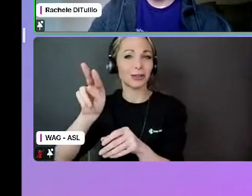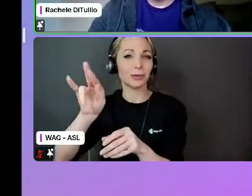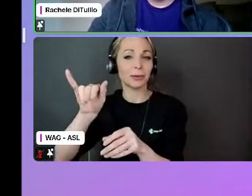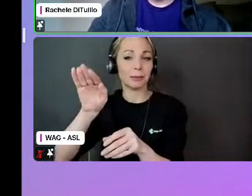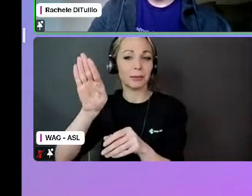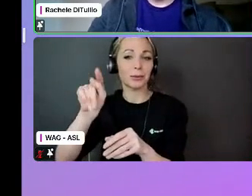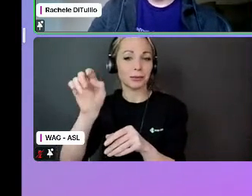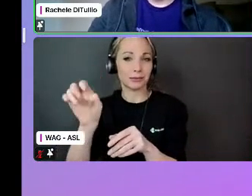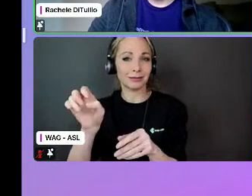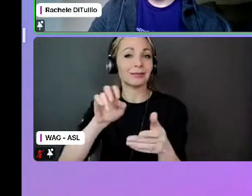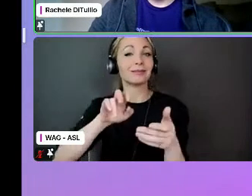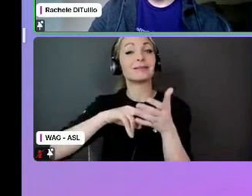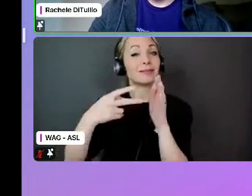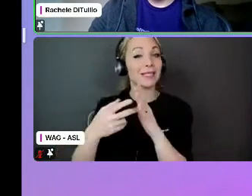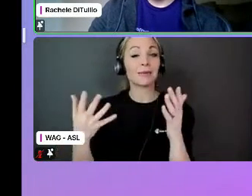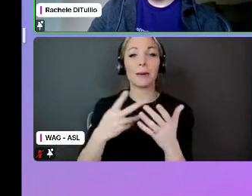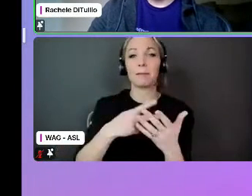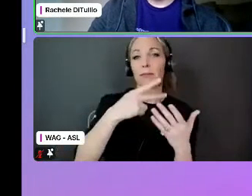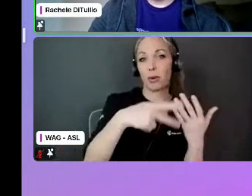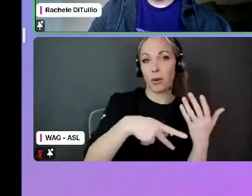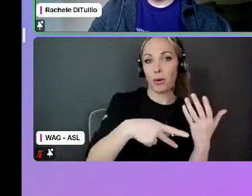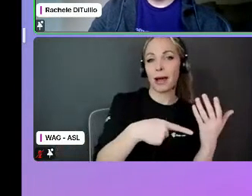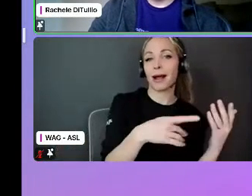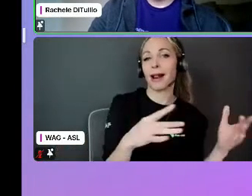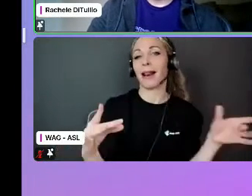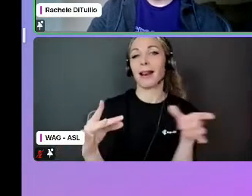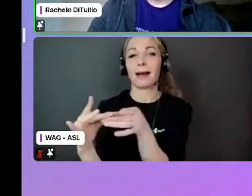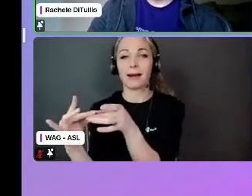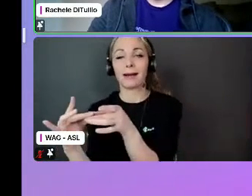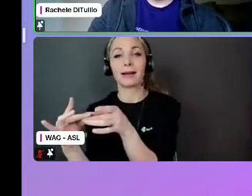attribute. And its error -- its value matches the ID of